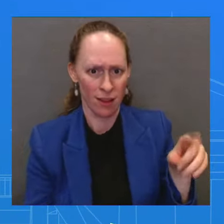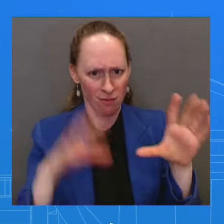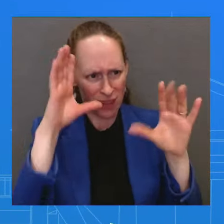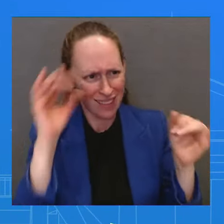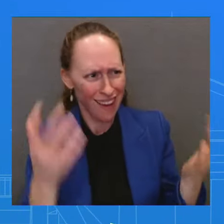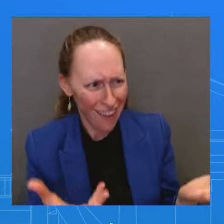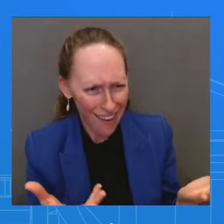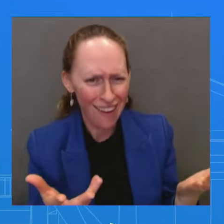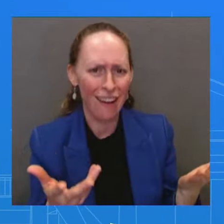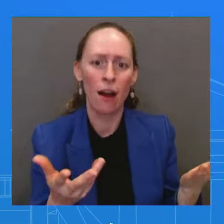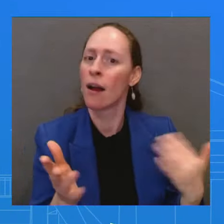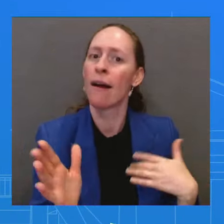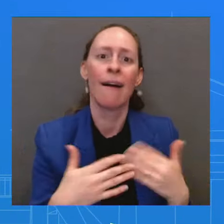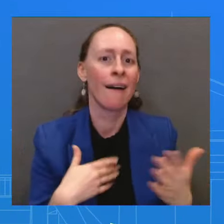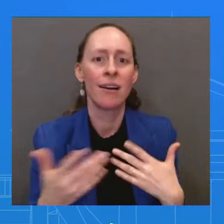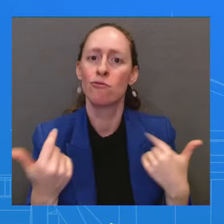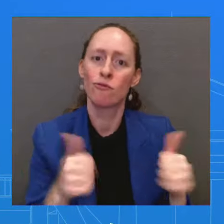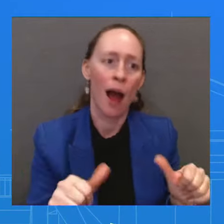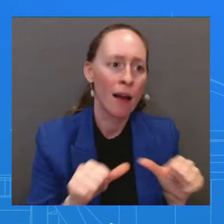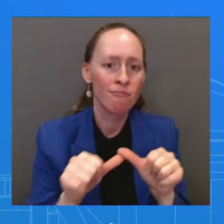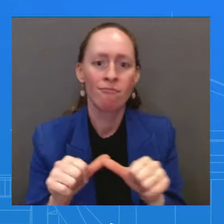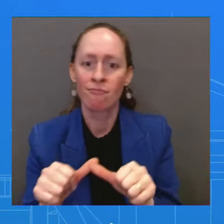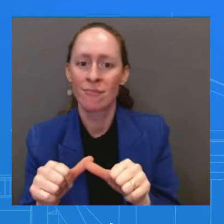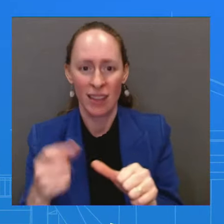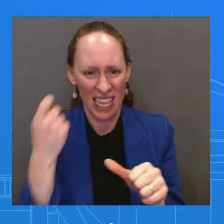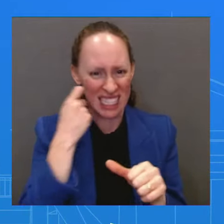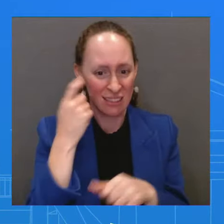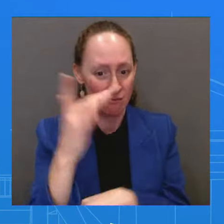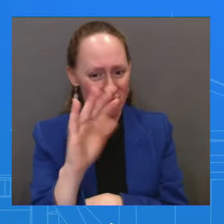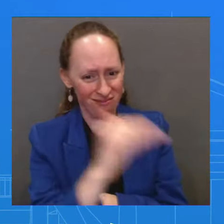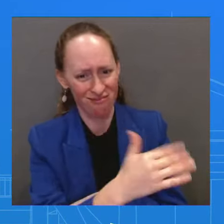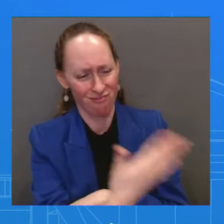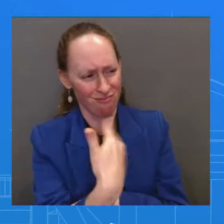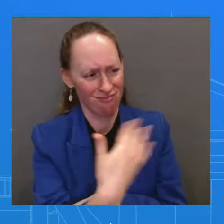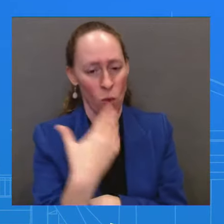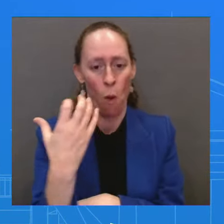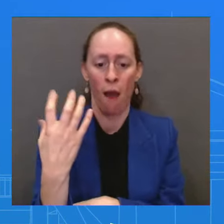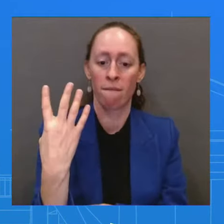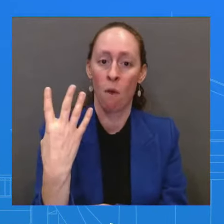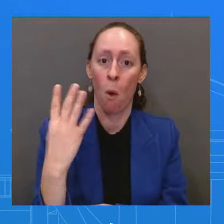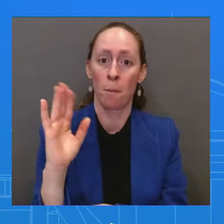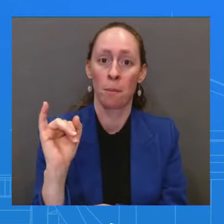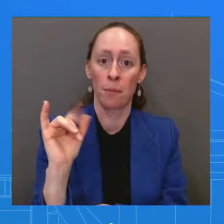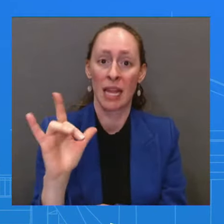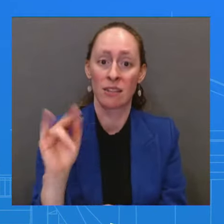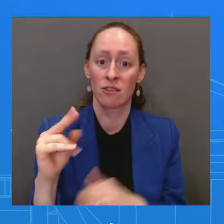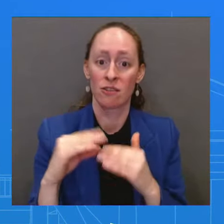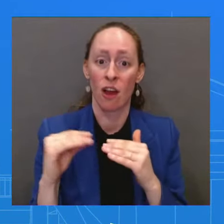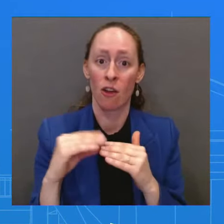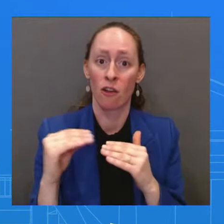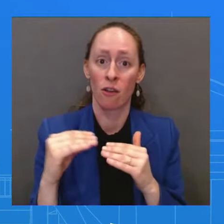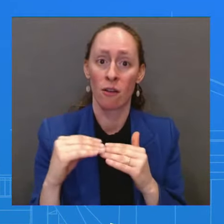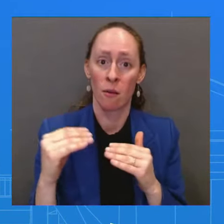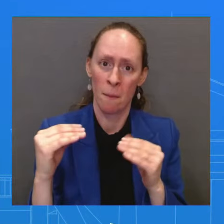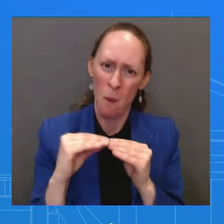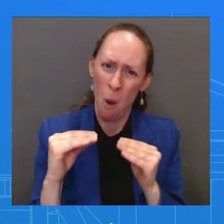He asked for $4 billion in supplemental funding. And House Republicans want to take away